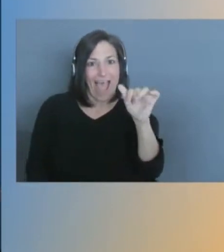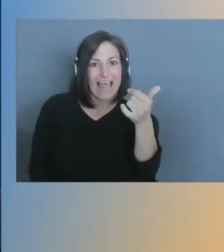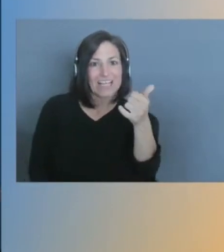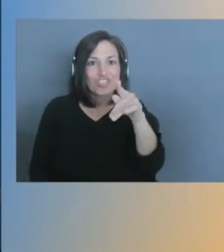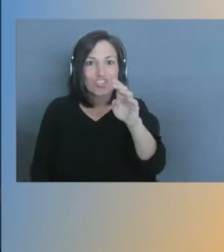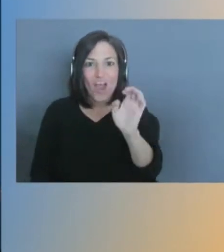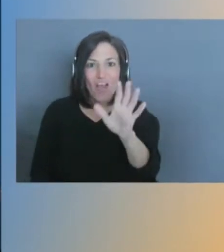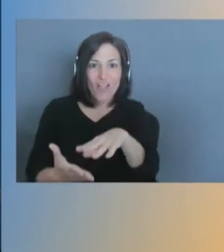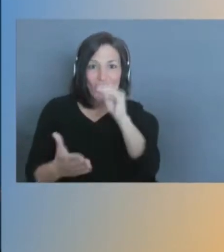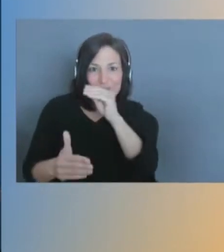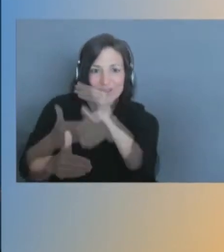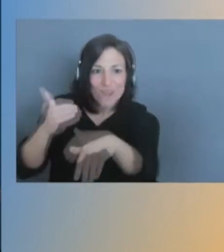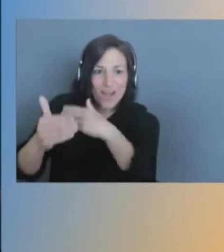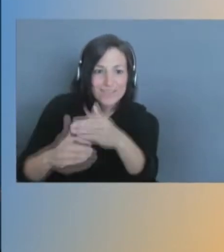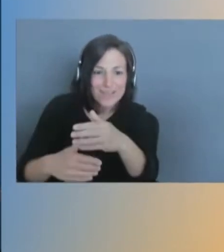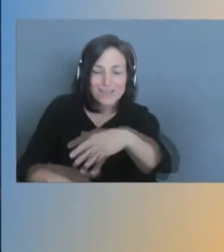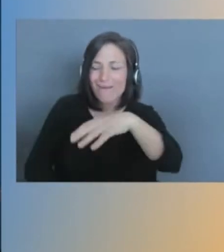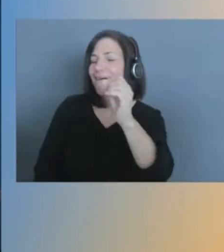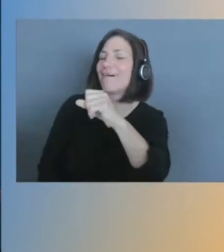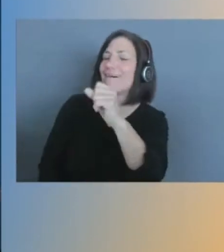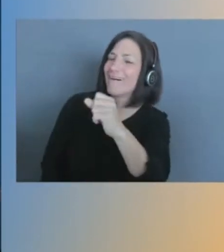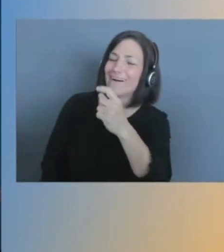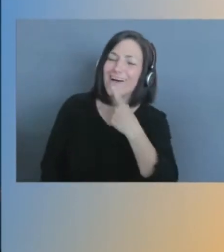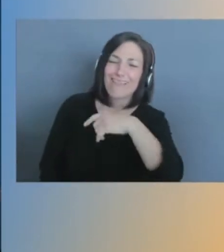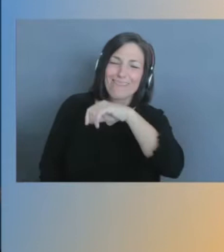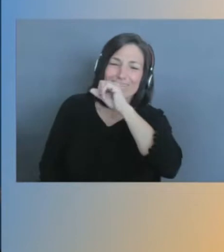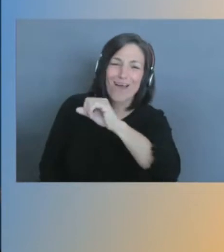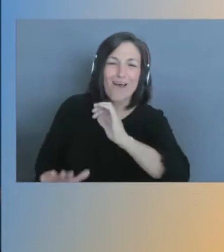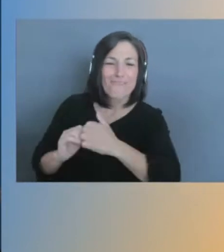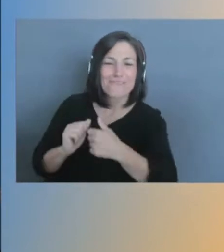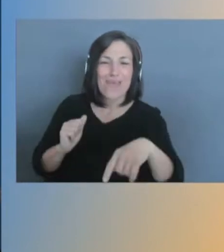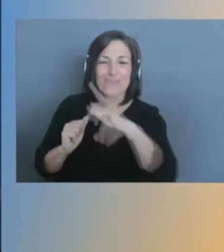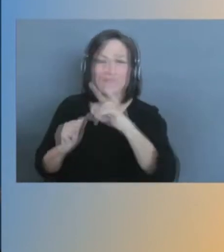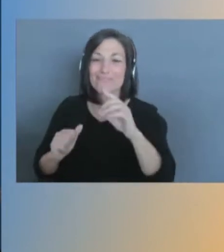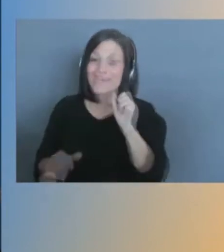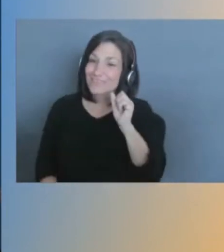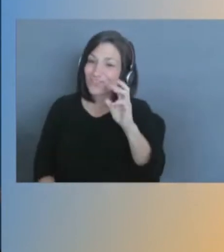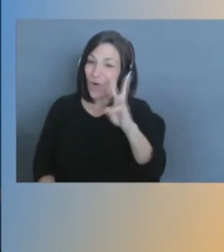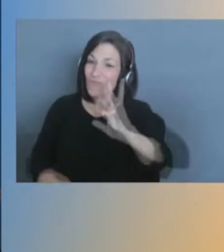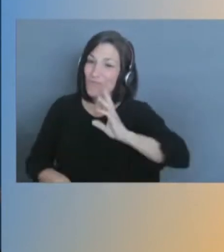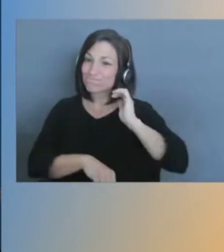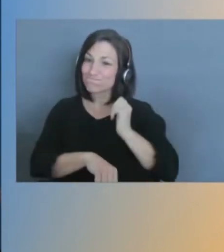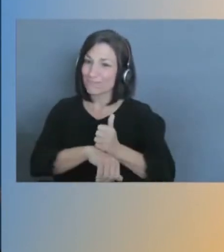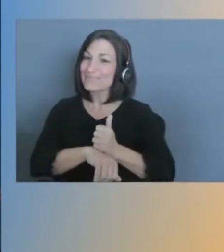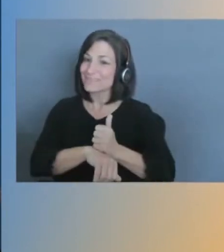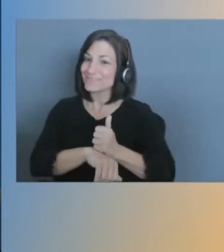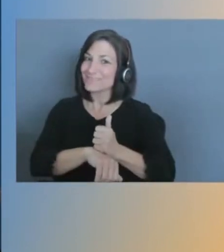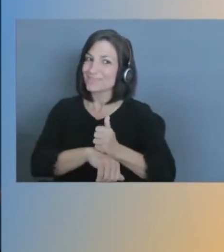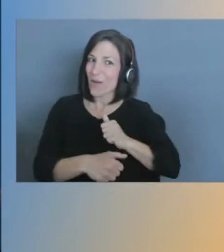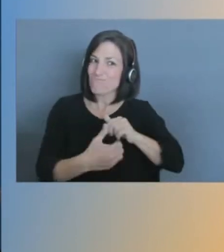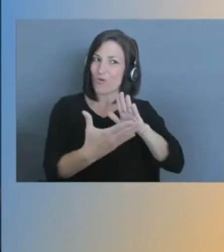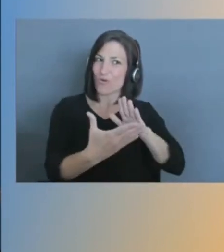I just loved how they took almost a software-based approach to developing hardware and just developing it so quickly.